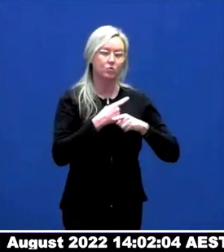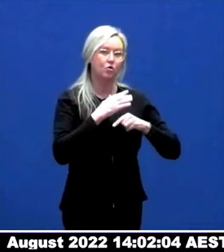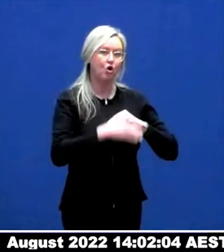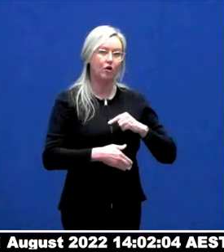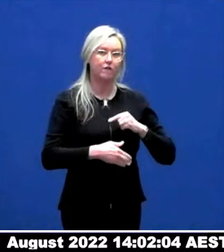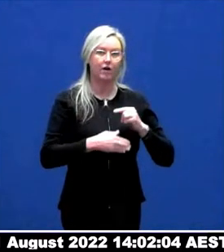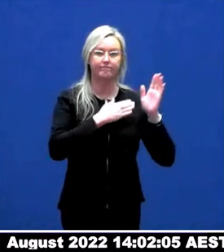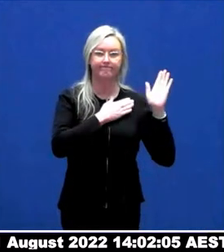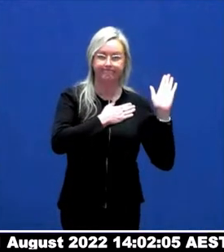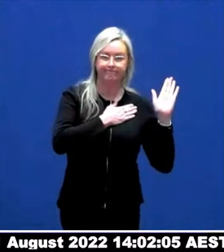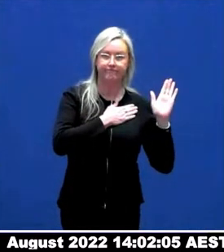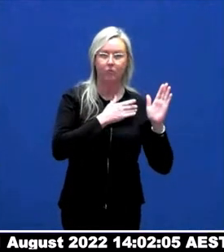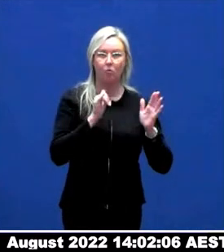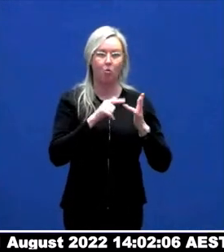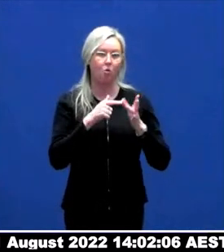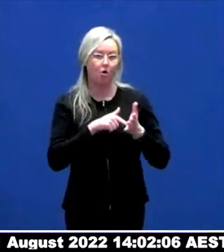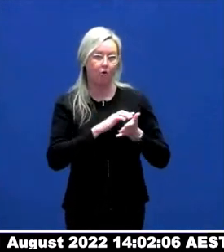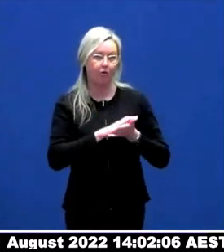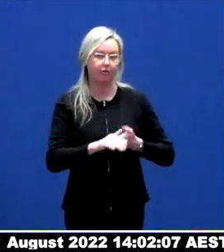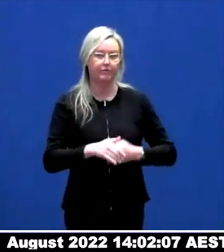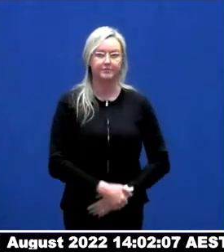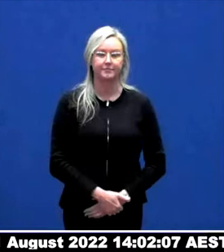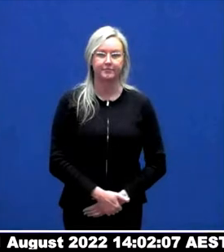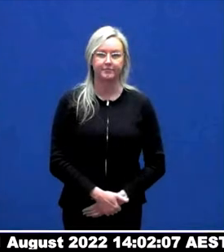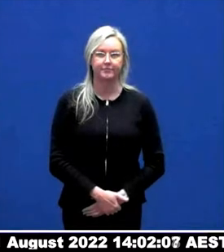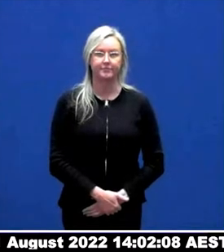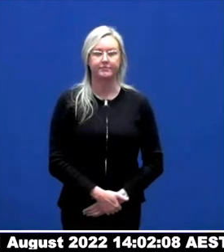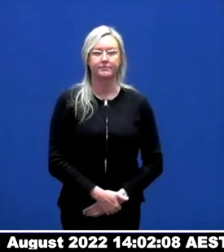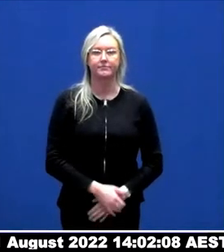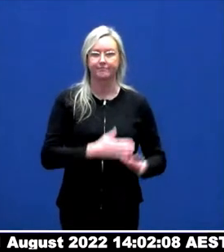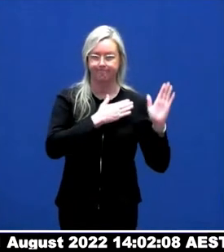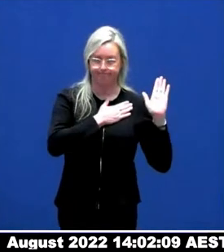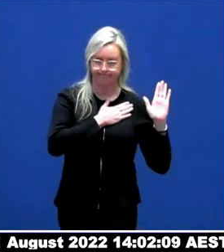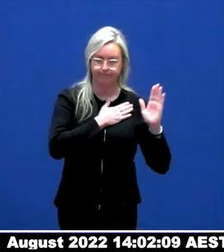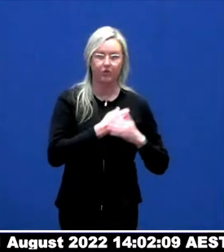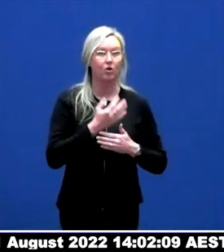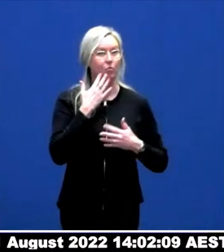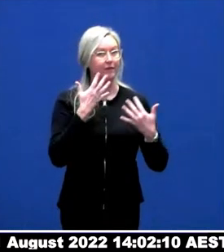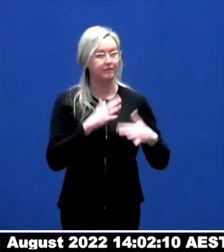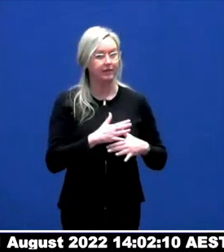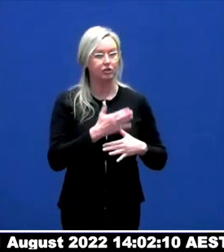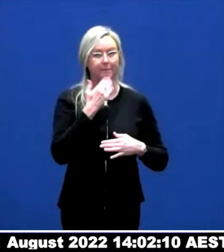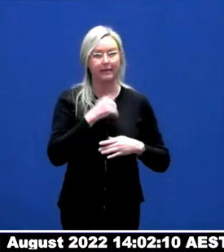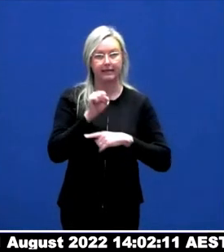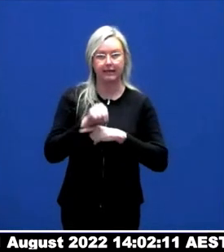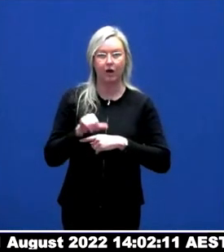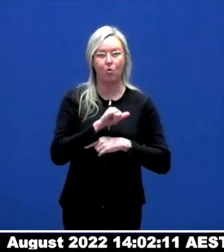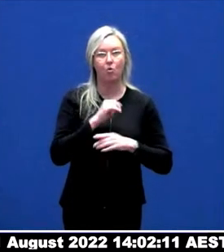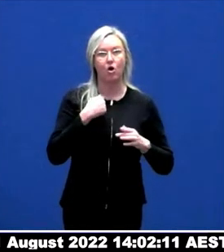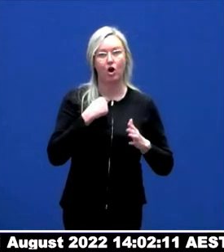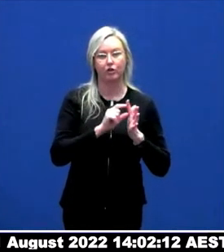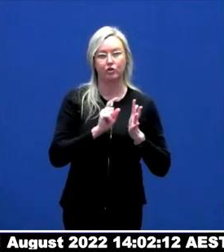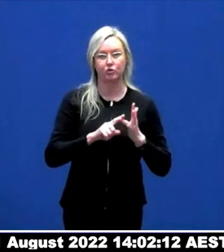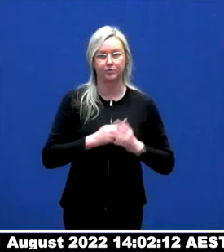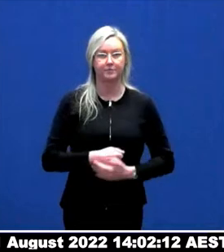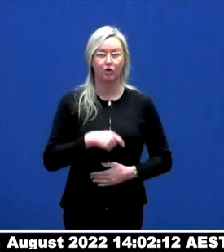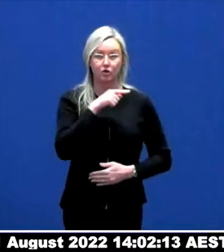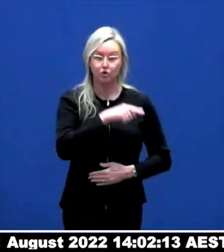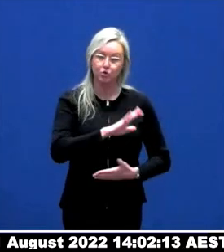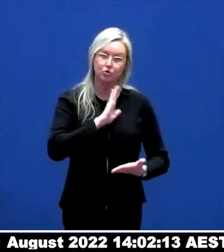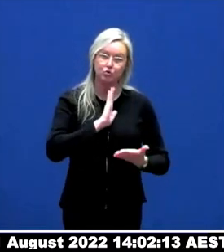over there, he will administer to you either the oath or